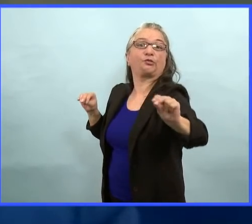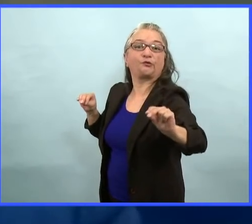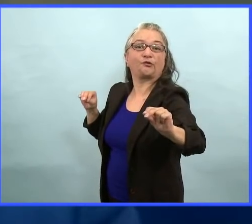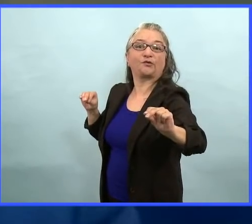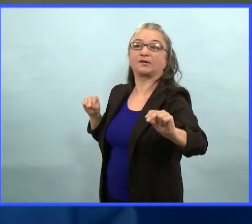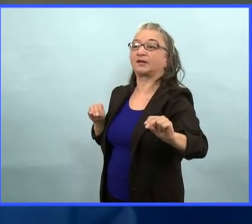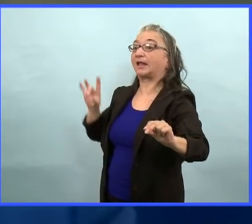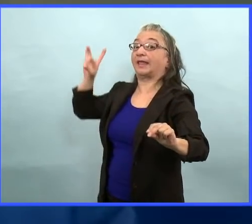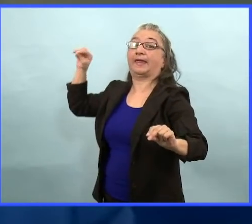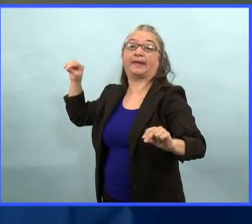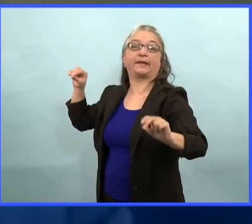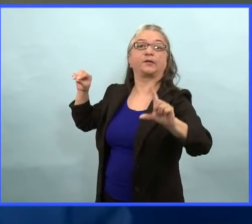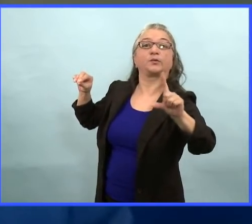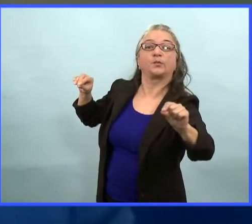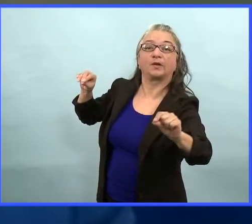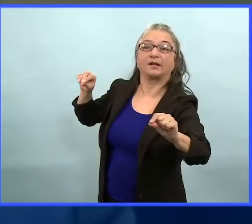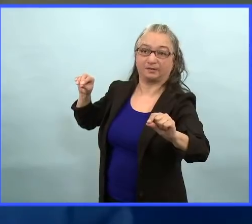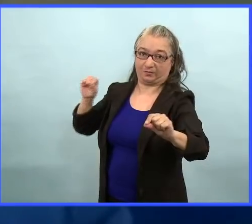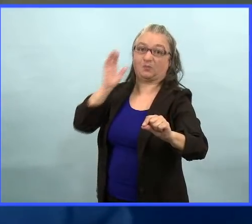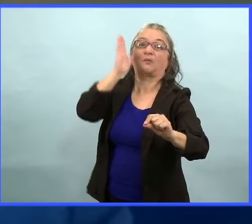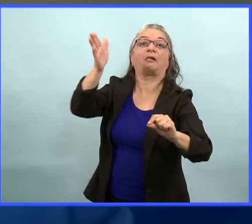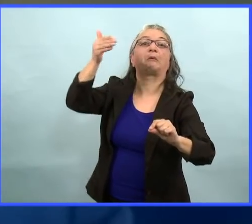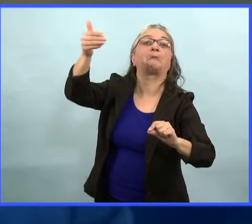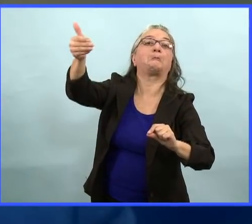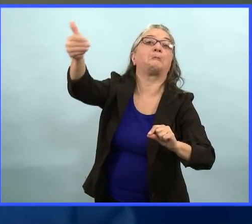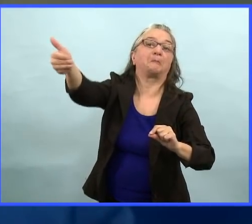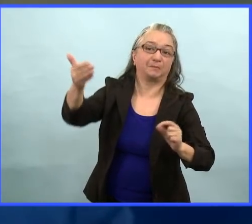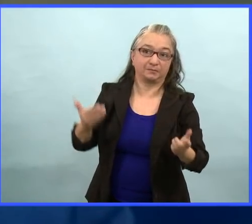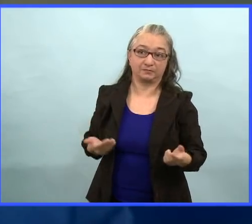in the meantime we continue to manage the system as we have throughout this